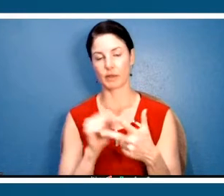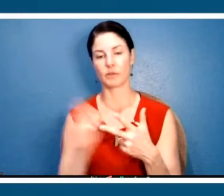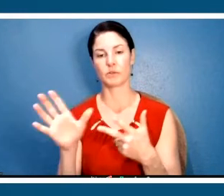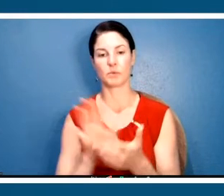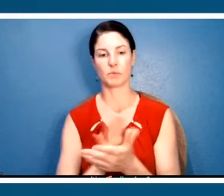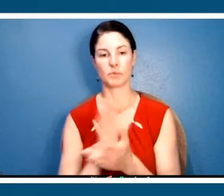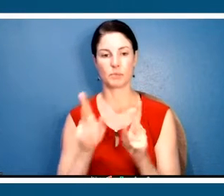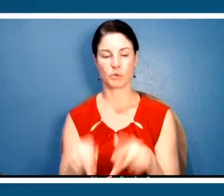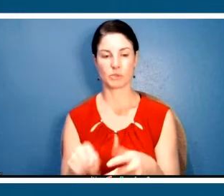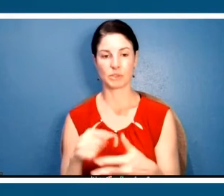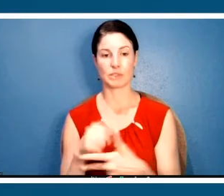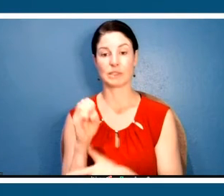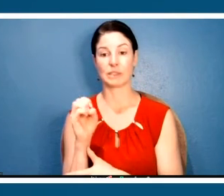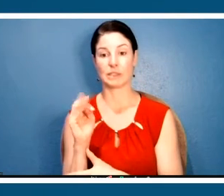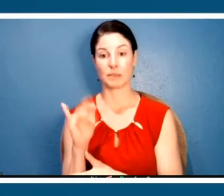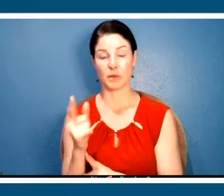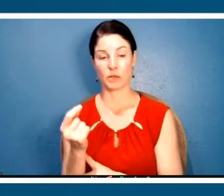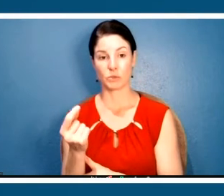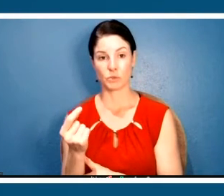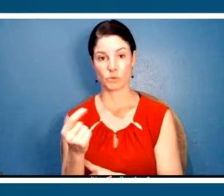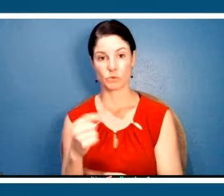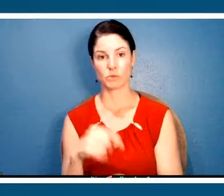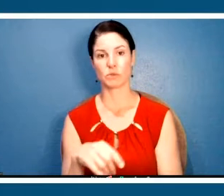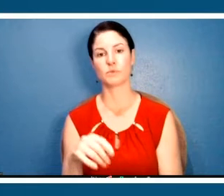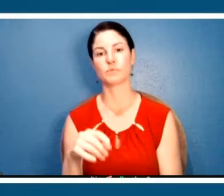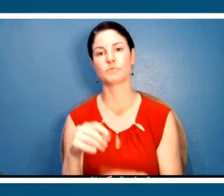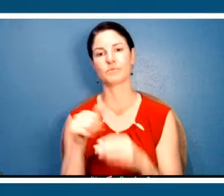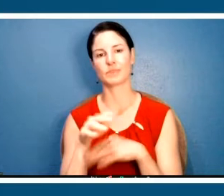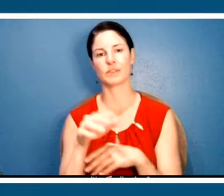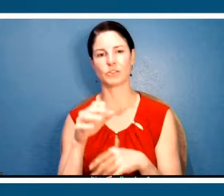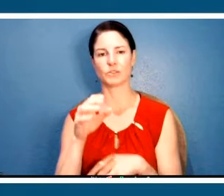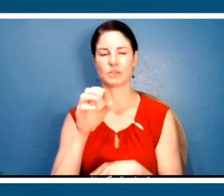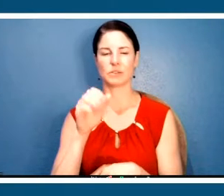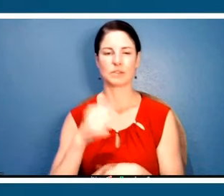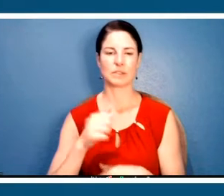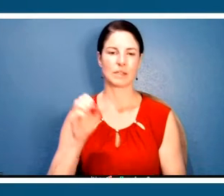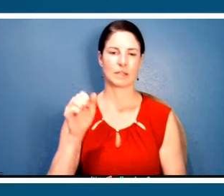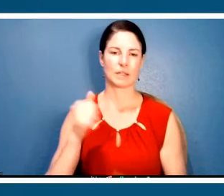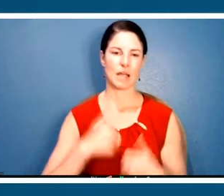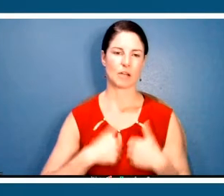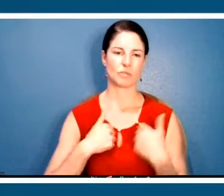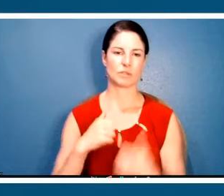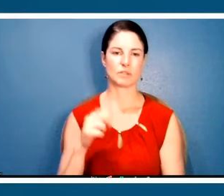SacGov: For email, please send to redistricting at SAC county.net.